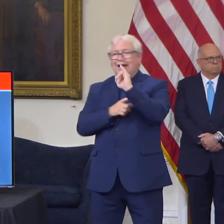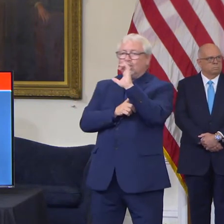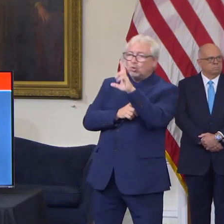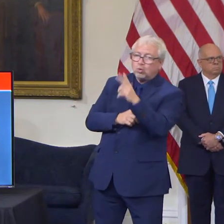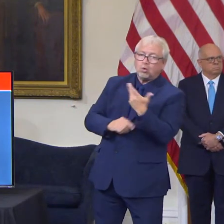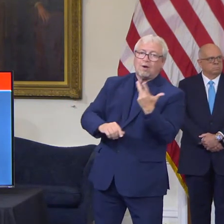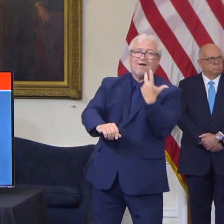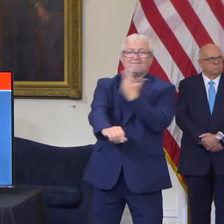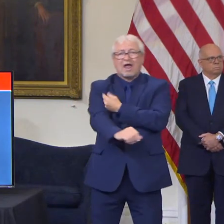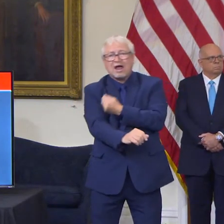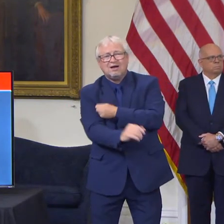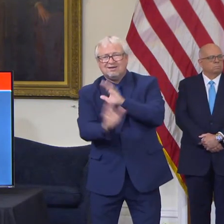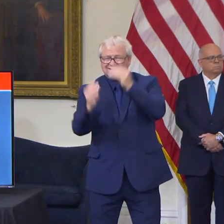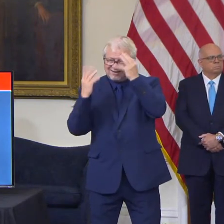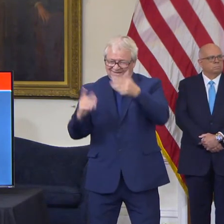It's available at pharmacies all over the state.